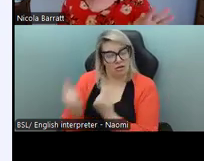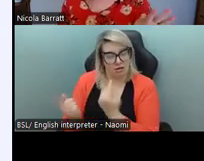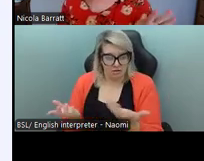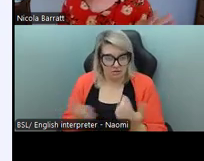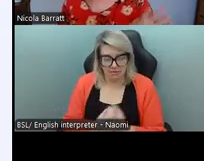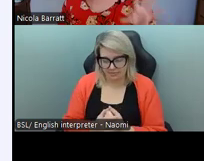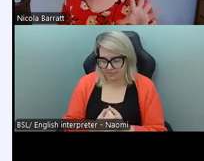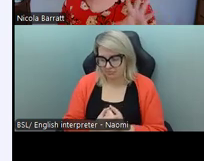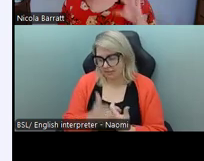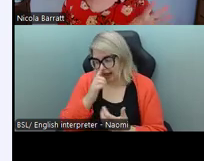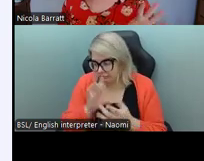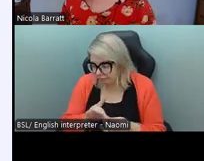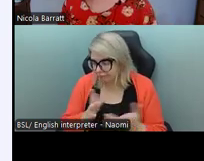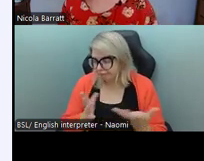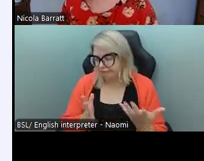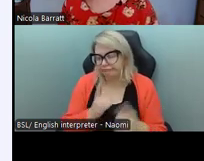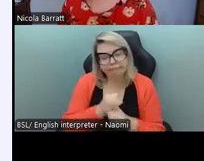Talking to people in the arts and cultural sector.